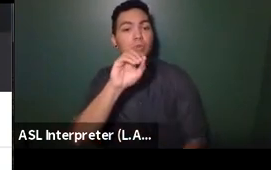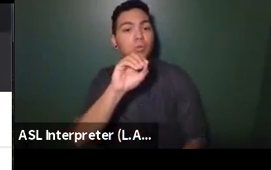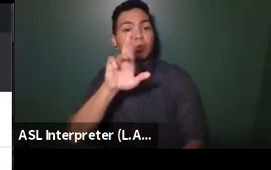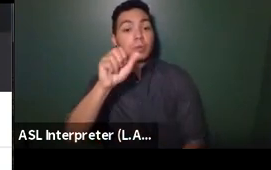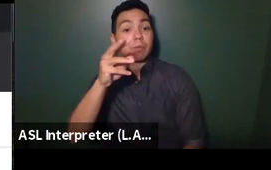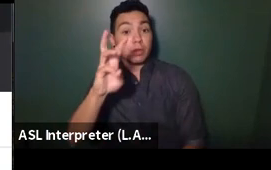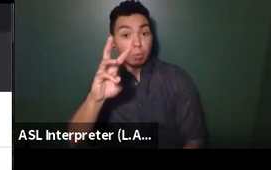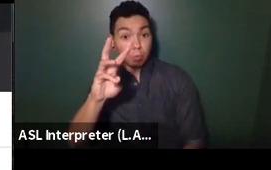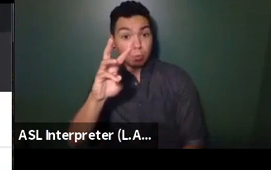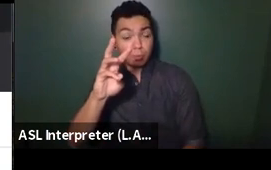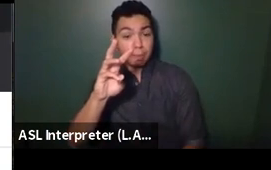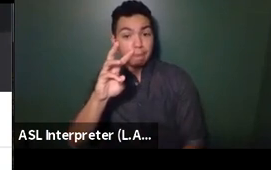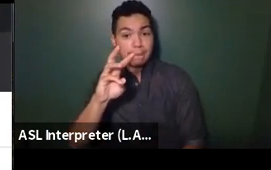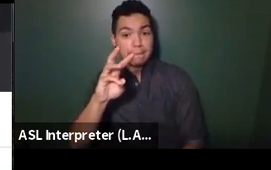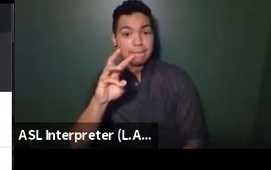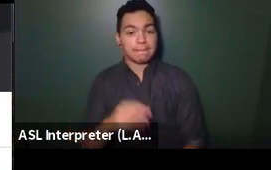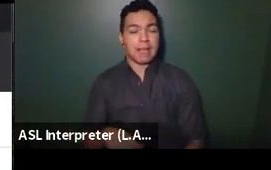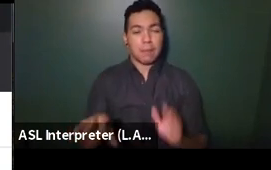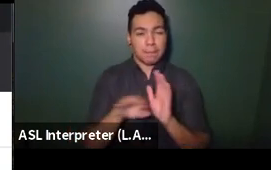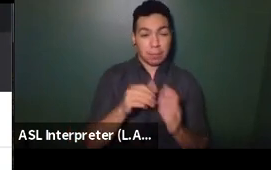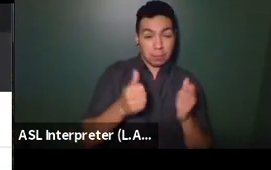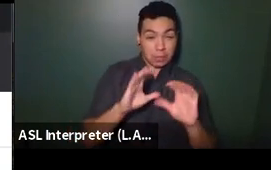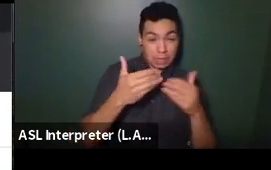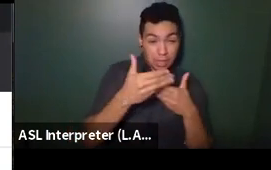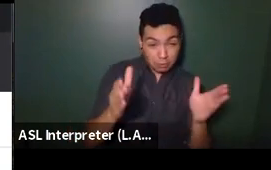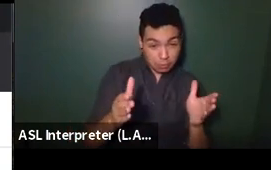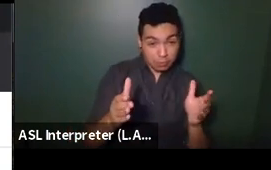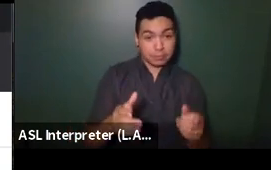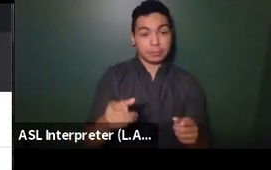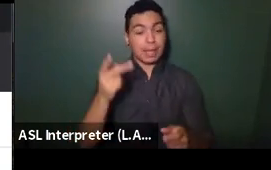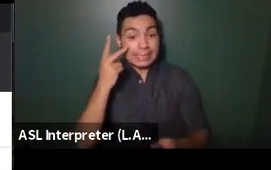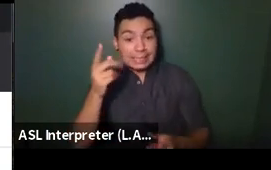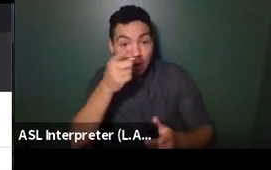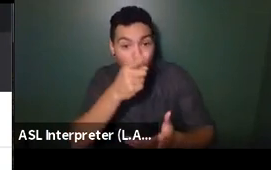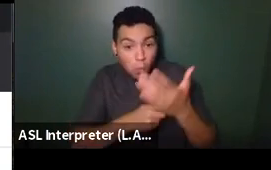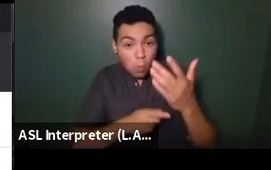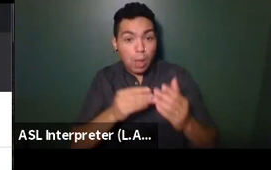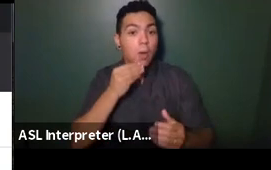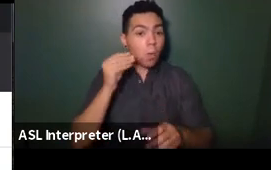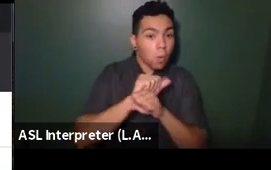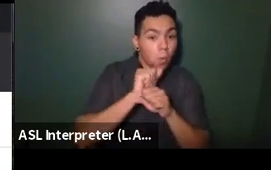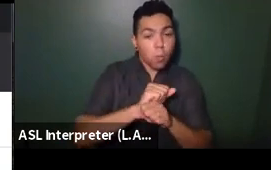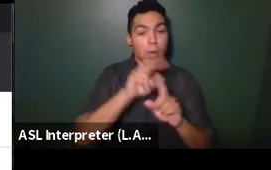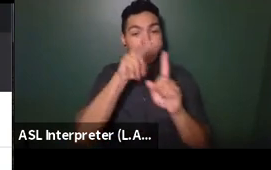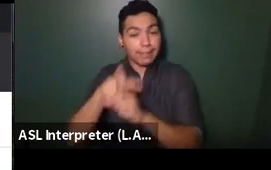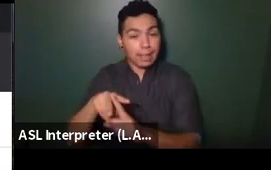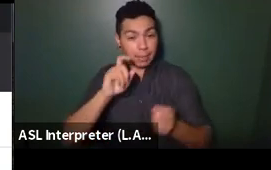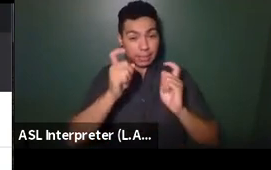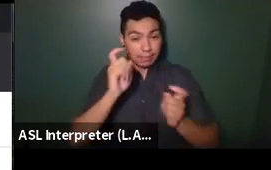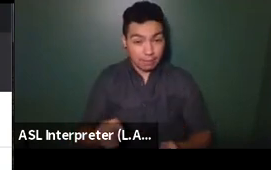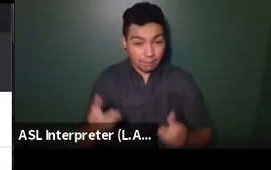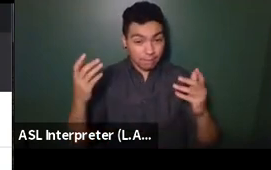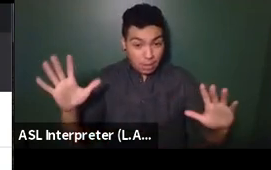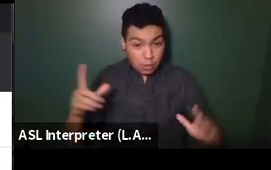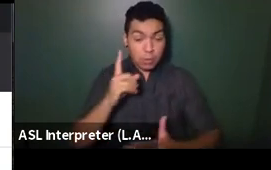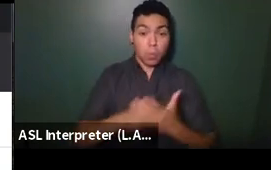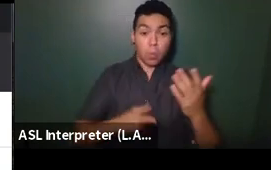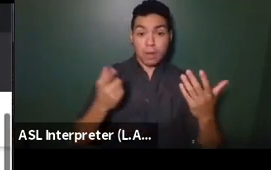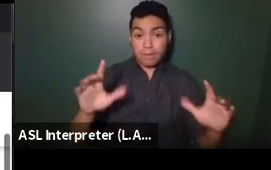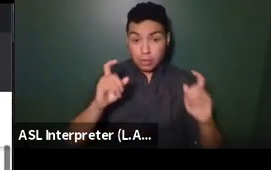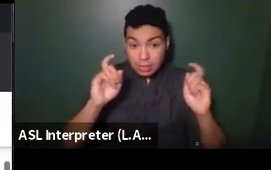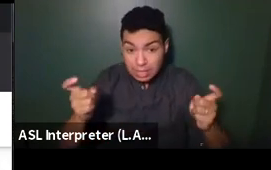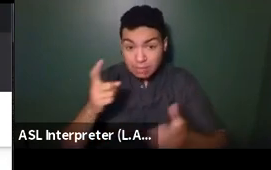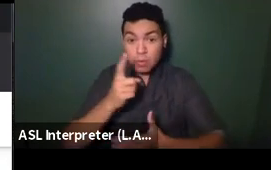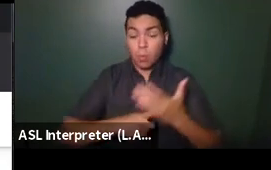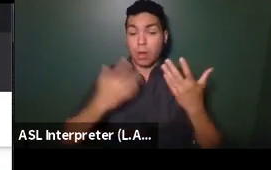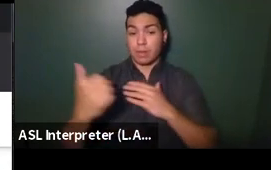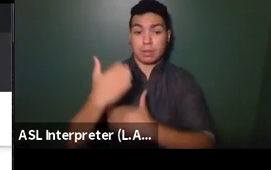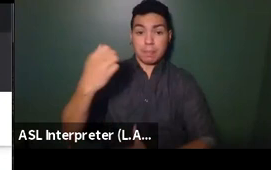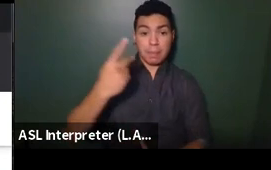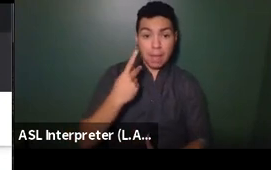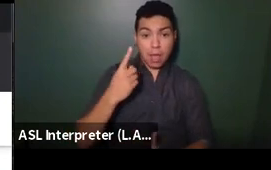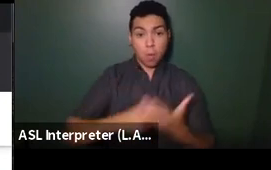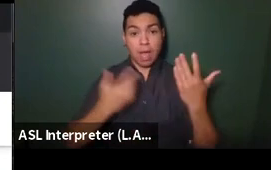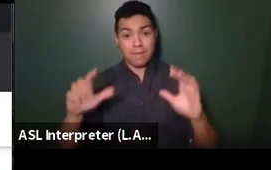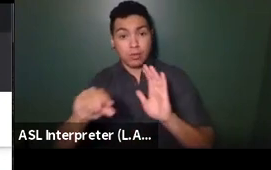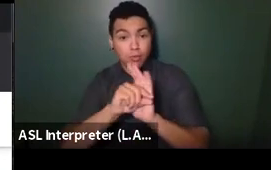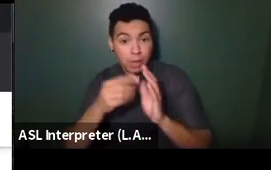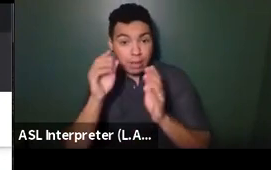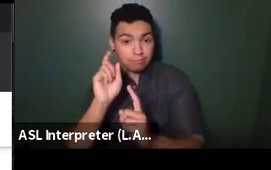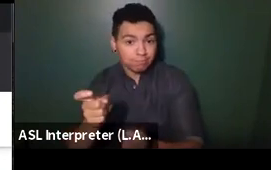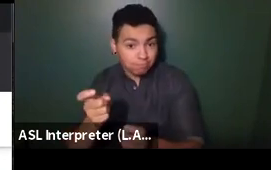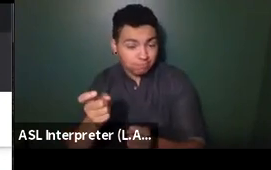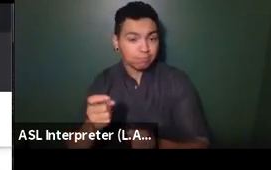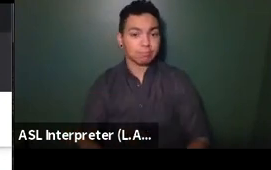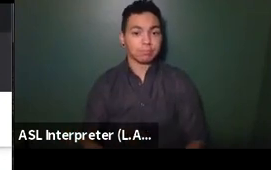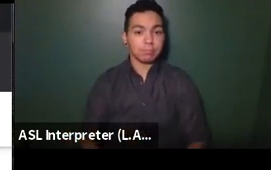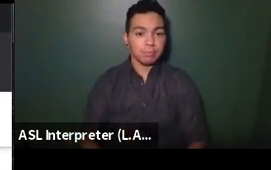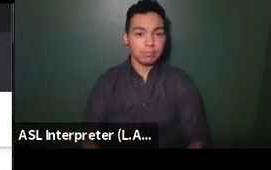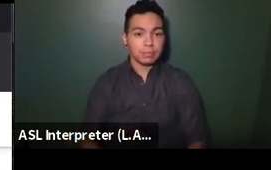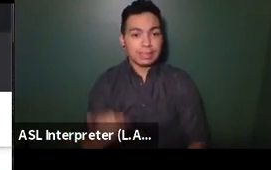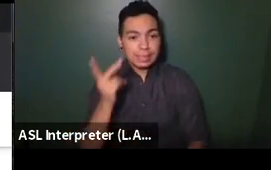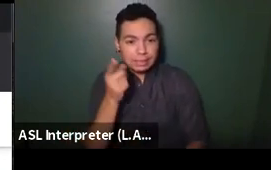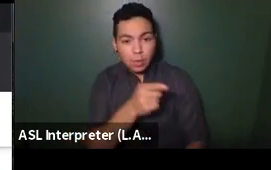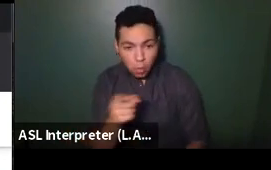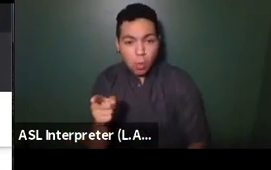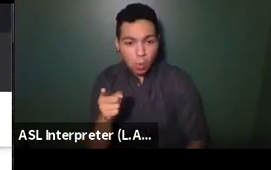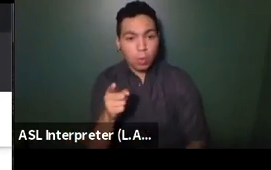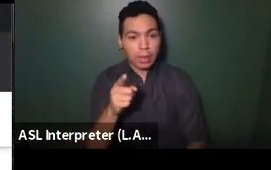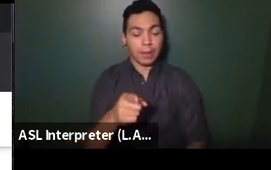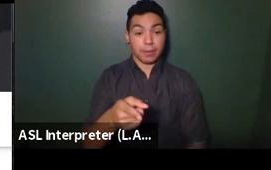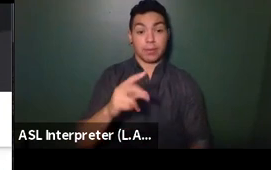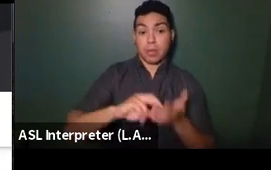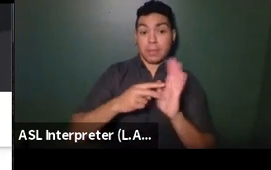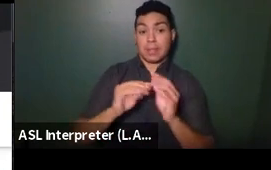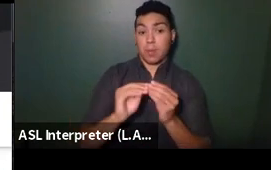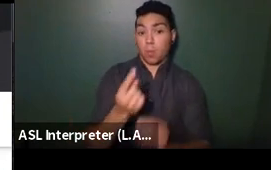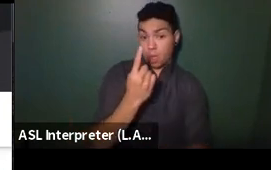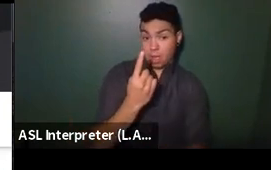Katherine Livick - ESD 112: And this gives me a little heads up display of what's assigned, what's been turned in, what's been graded. So I have some stuff that's been assigned. Let's see. Was that Assignment 2, Assignment 1 turned in here. So this means I have something to grade in this pile.